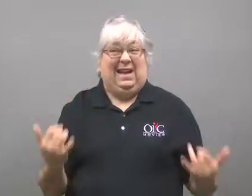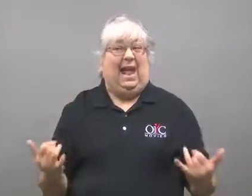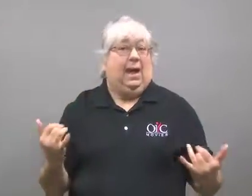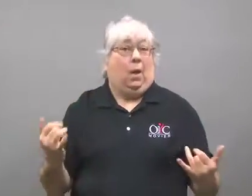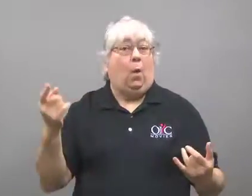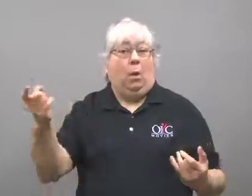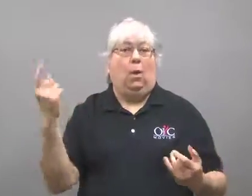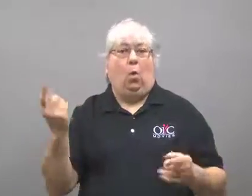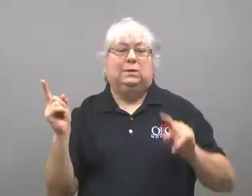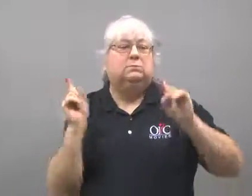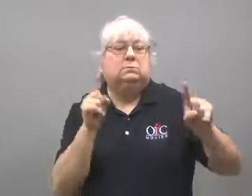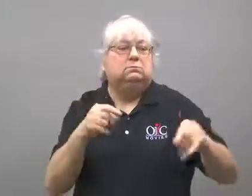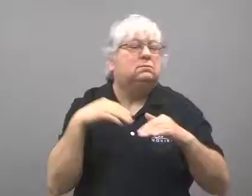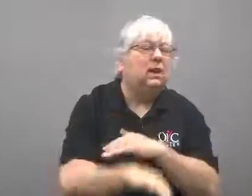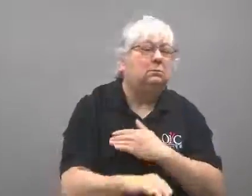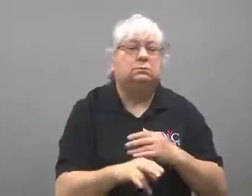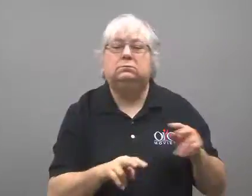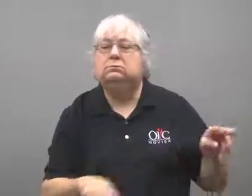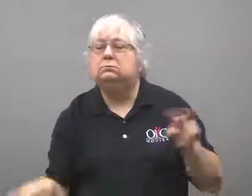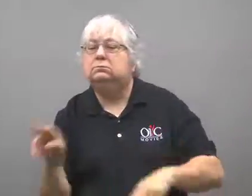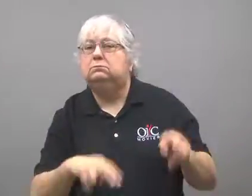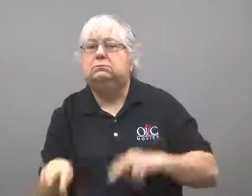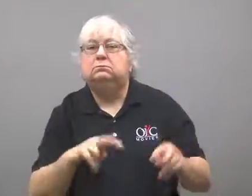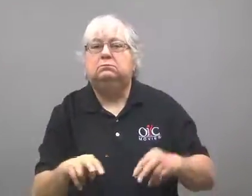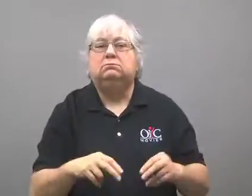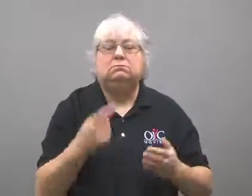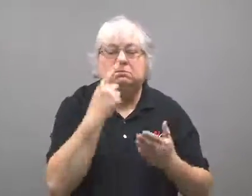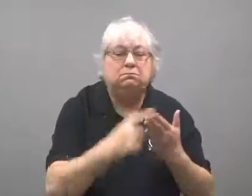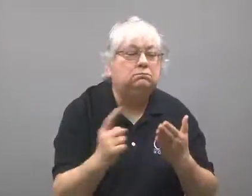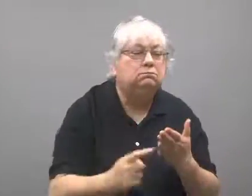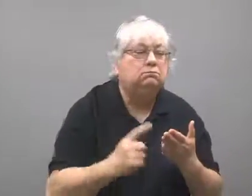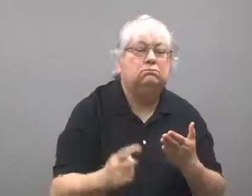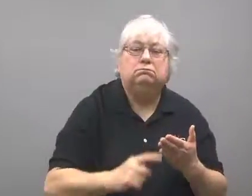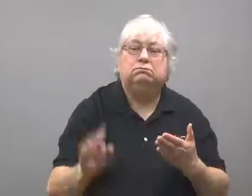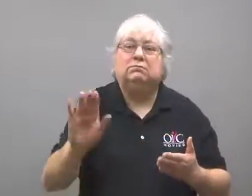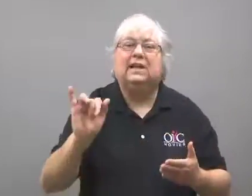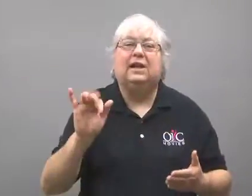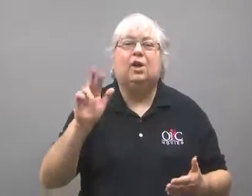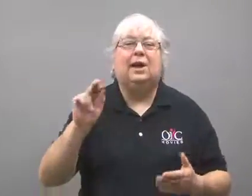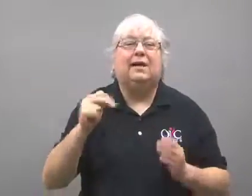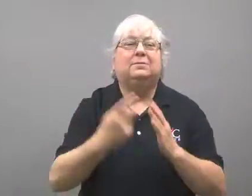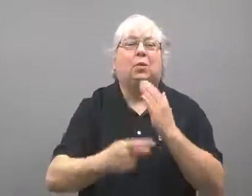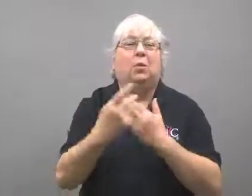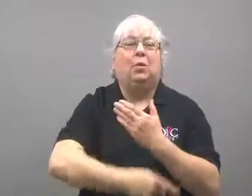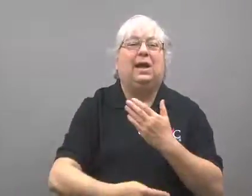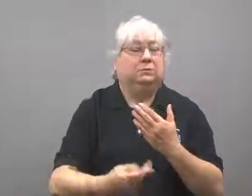It currently conducts intrusive inspections and observations of Iran's nuclear program.